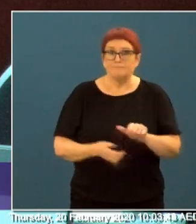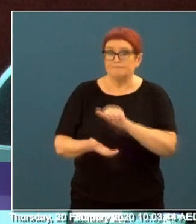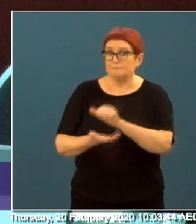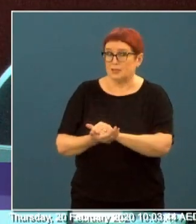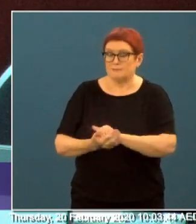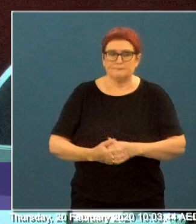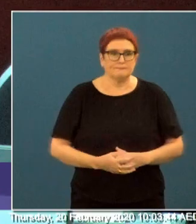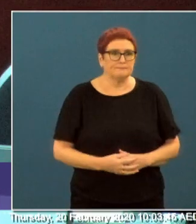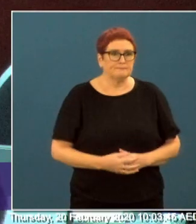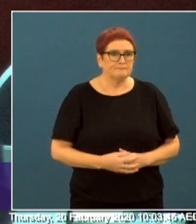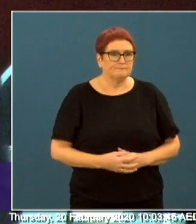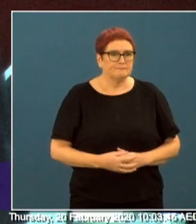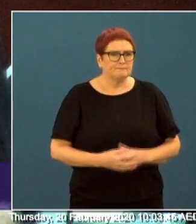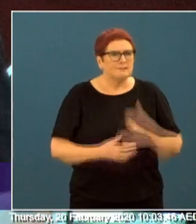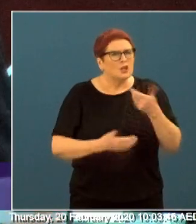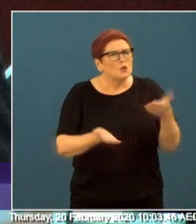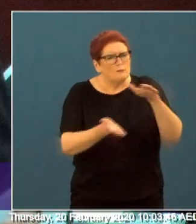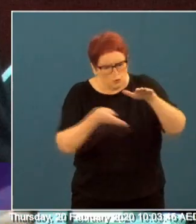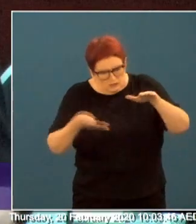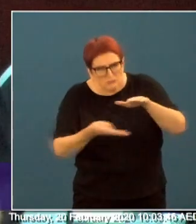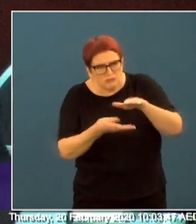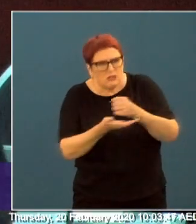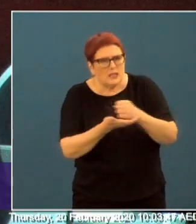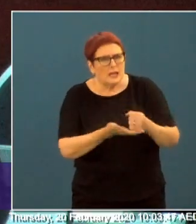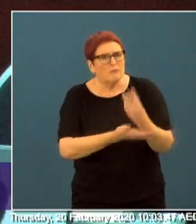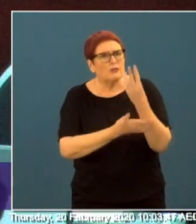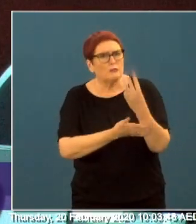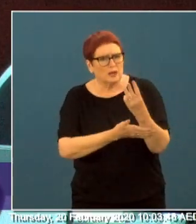Commissioners, that's at tab 3 of tender bundle D.